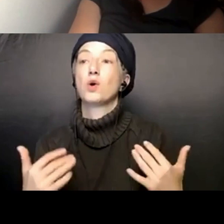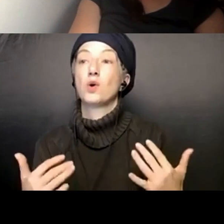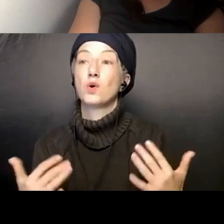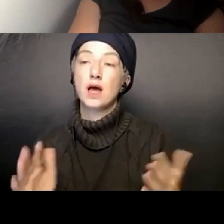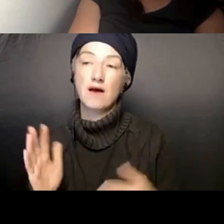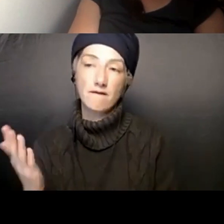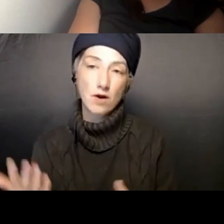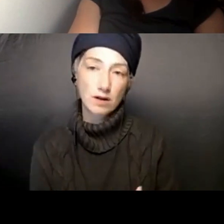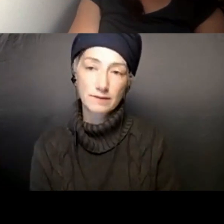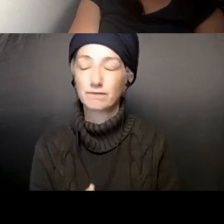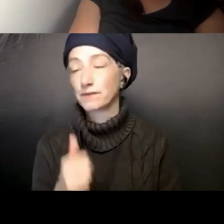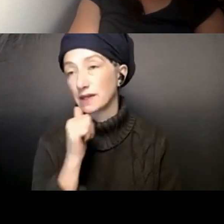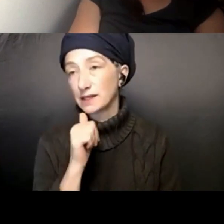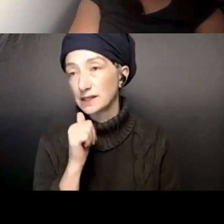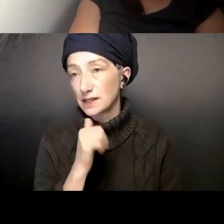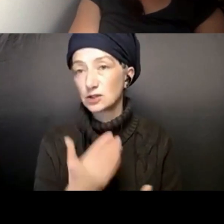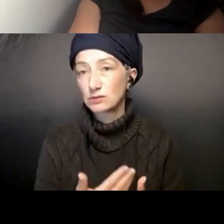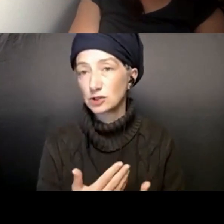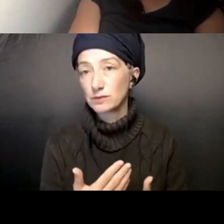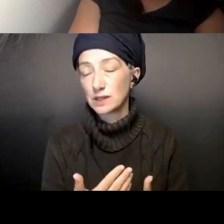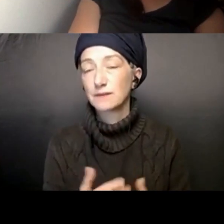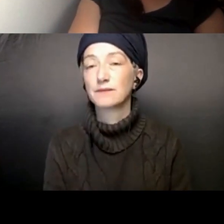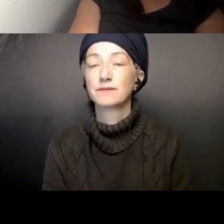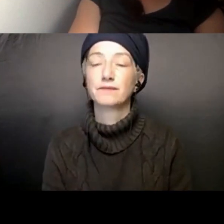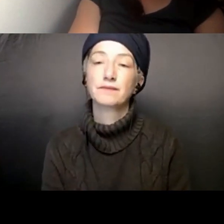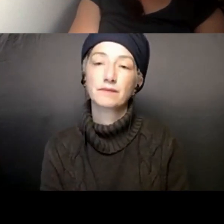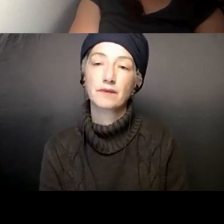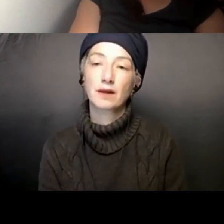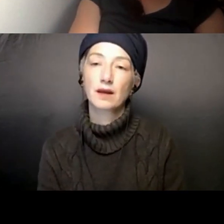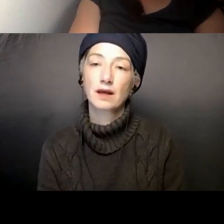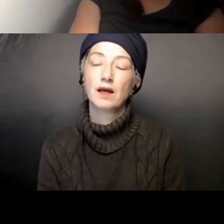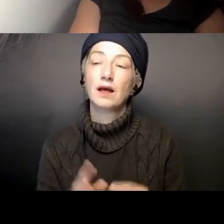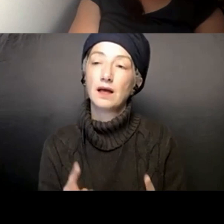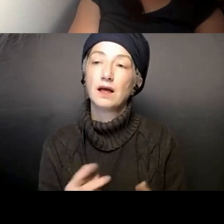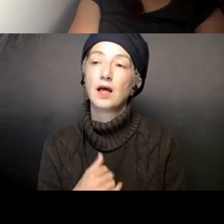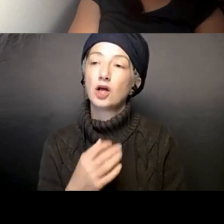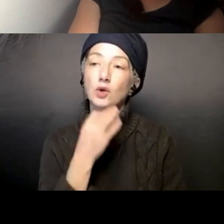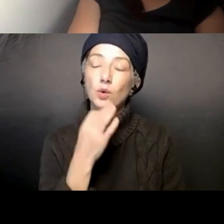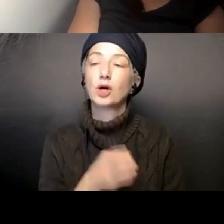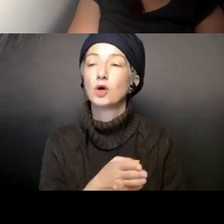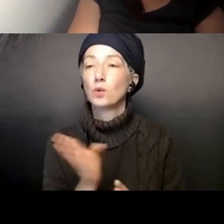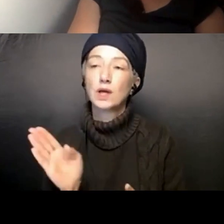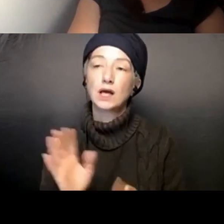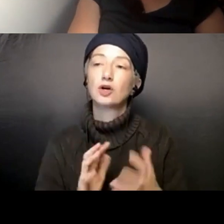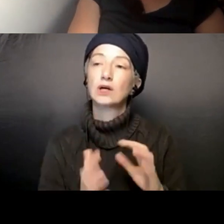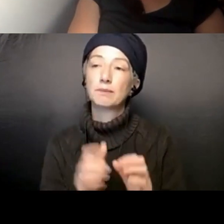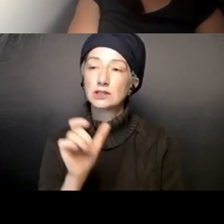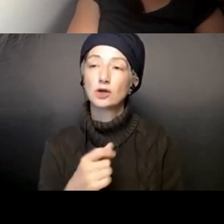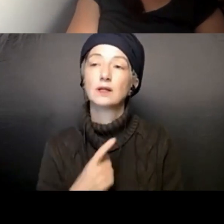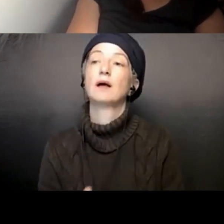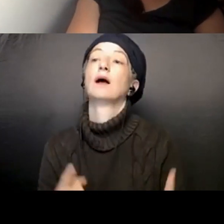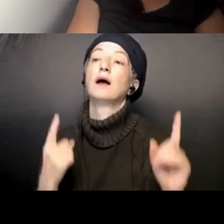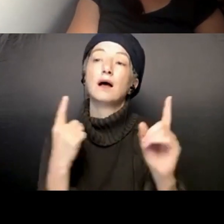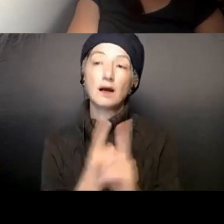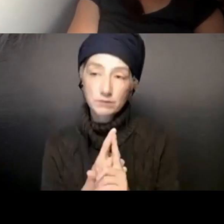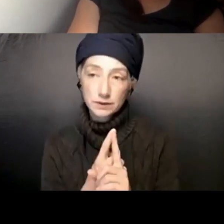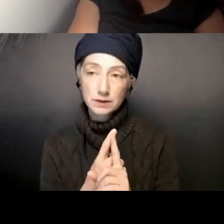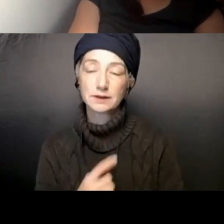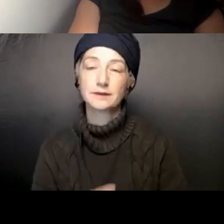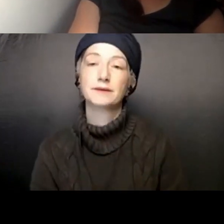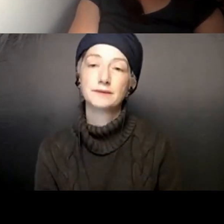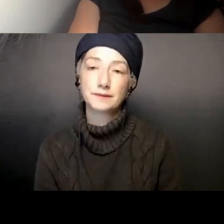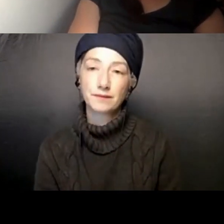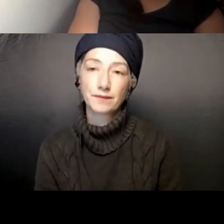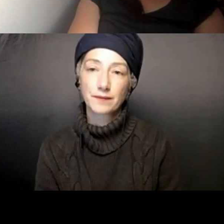Like yesterday there was a Zurich Pride and I actually met a young queer crip person who was following us on Instagram